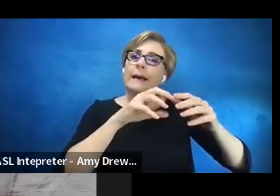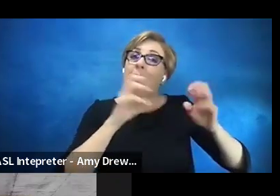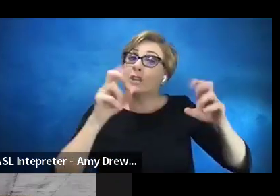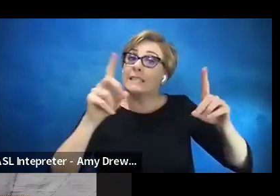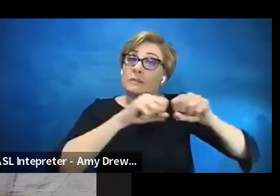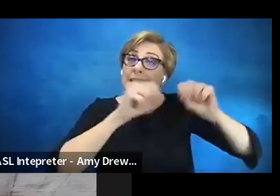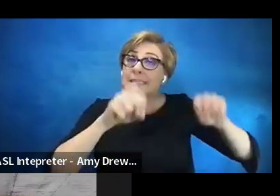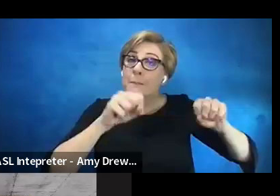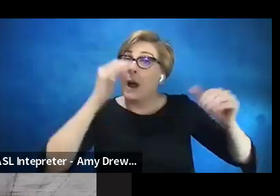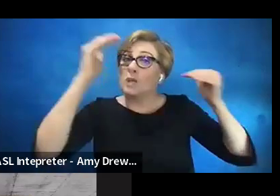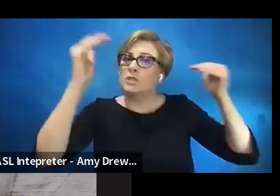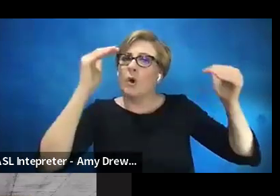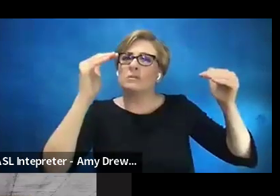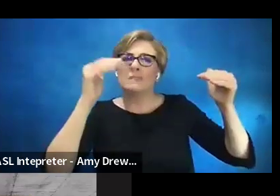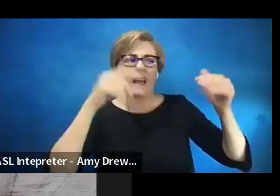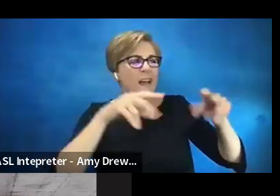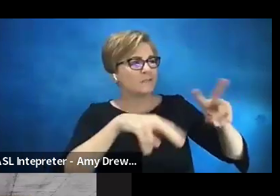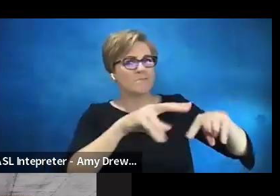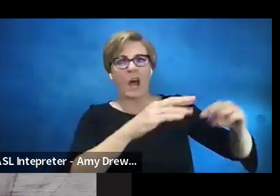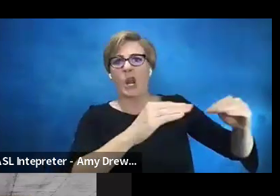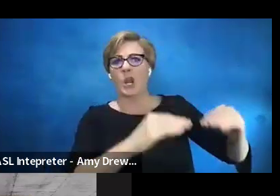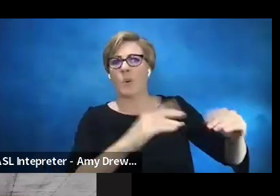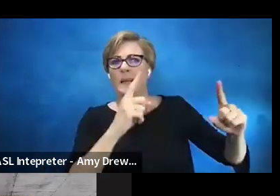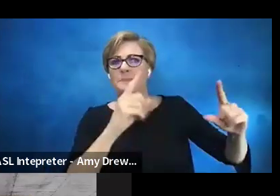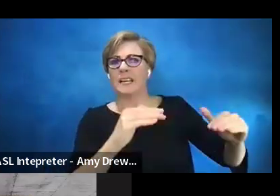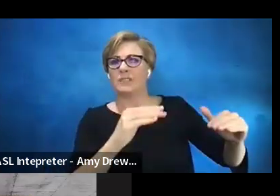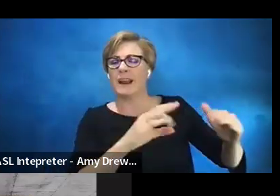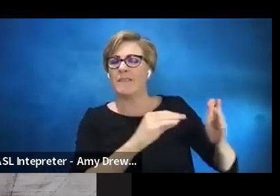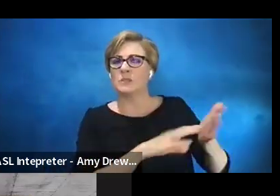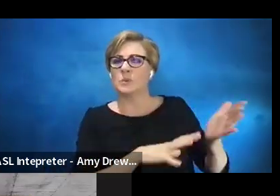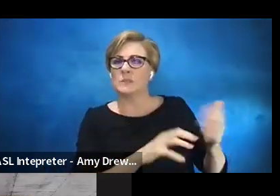Do they want to go to college? Do they want to go to community college? Do they want to go into a trade? Do they want to do something else? And that piece of transition is a place where the previous administration had focused a lot of time to try to make that work better. I think that's a place where we're seeing that as a barrier to students not getting those supports the way the law says that they should. And prior to that, that students are getting sidetracke